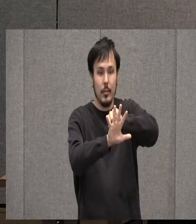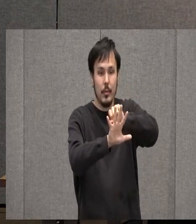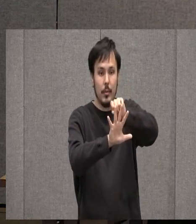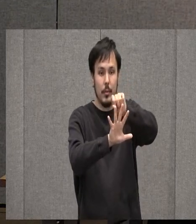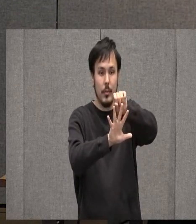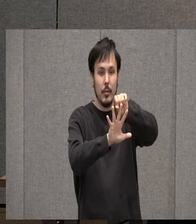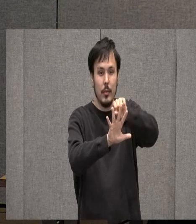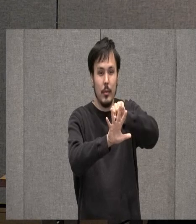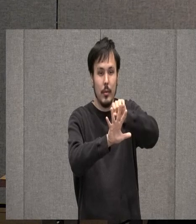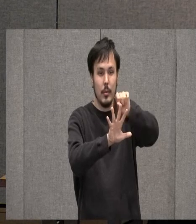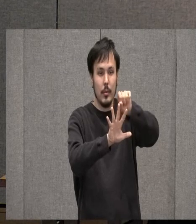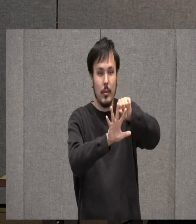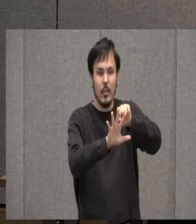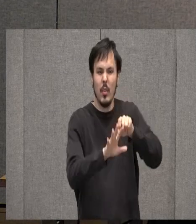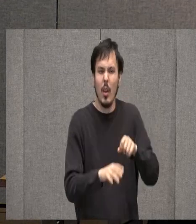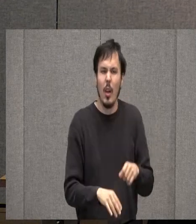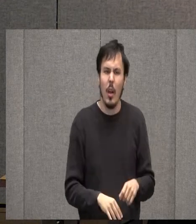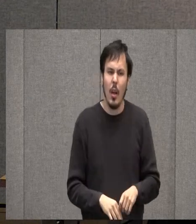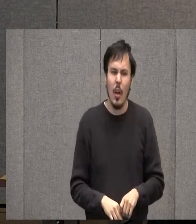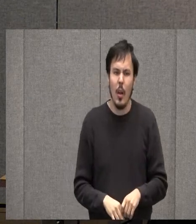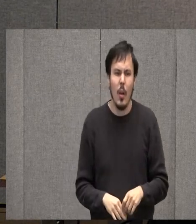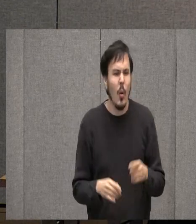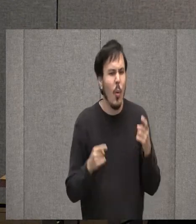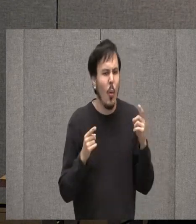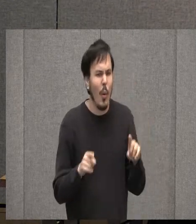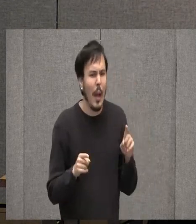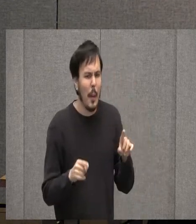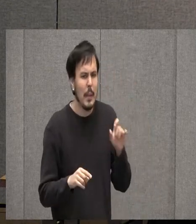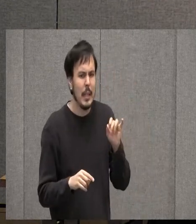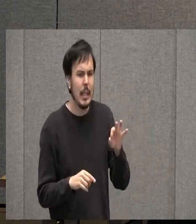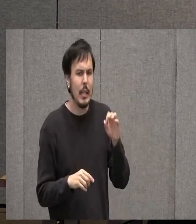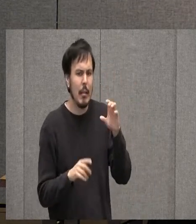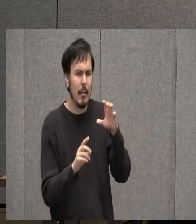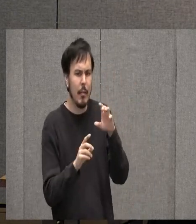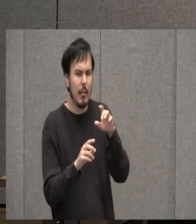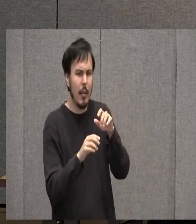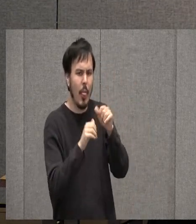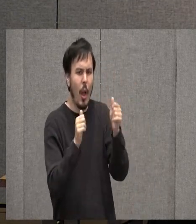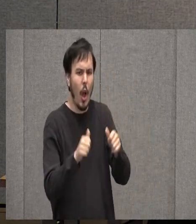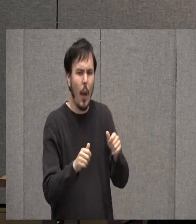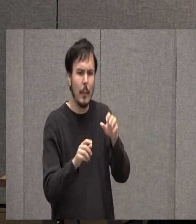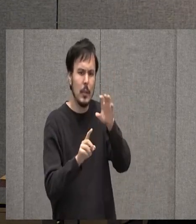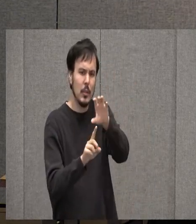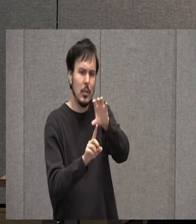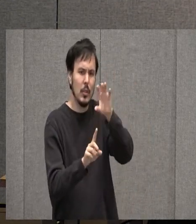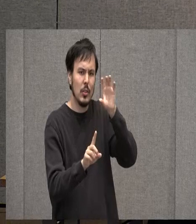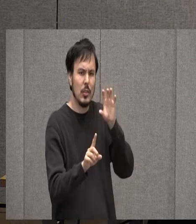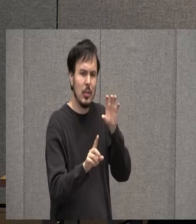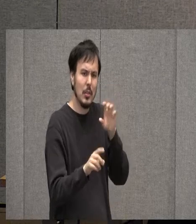[Ms Potter] I wonder what happens to these when they're further away from the paper. I don't know, that's a good prediction.